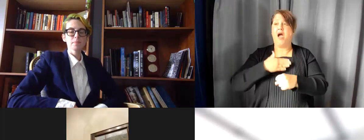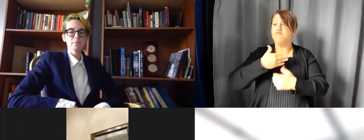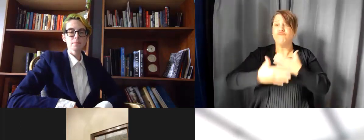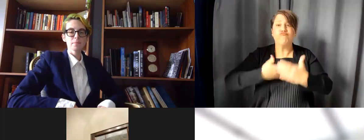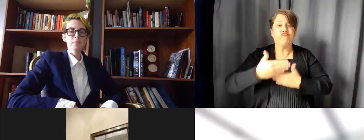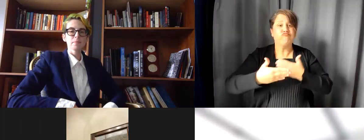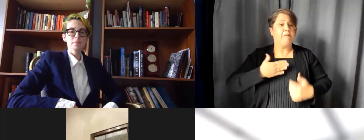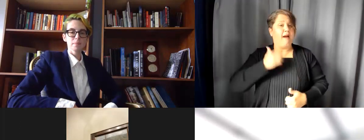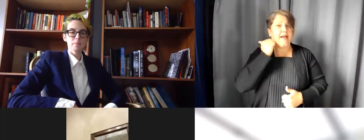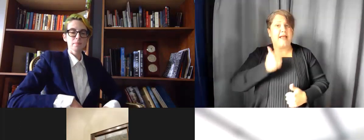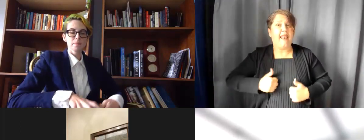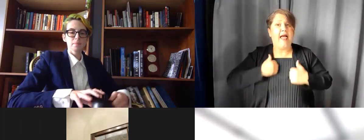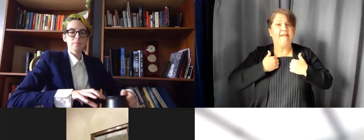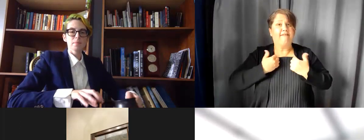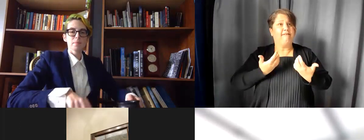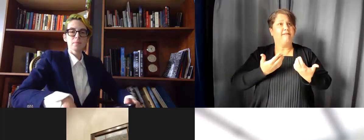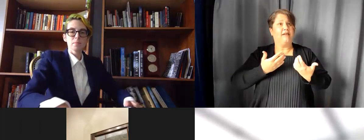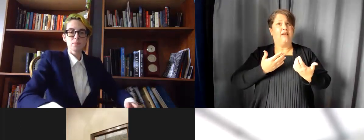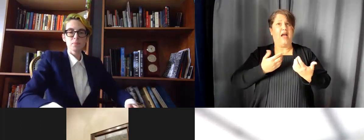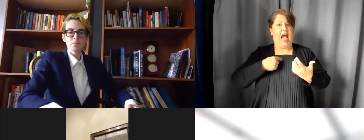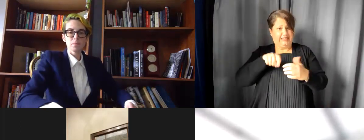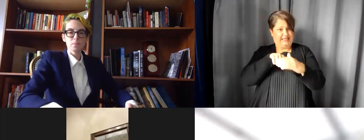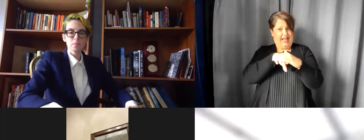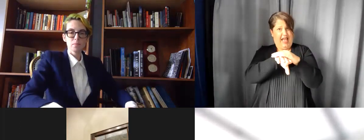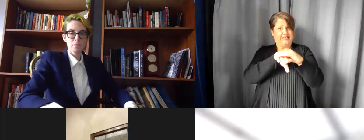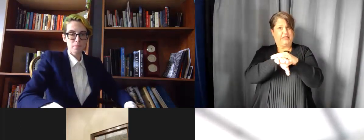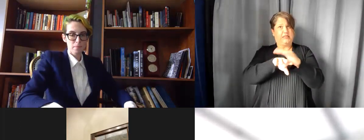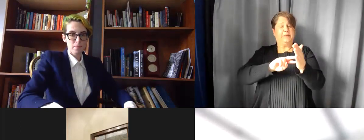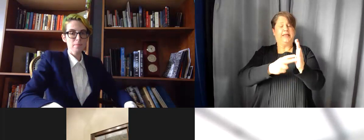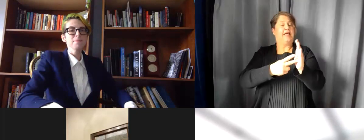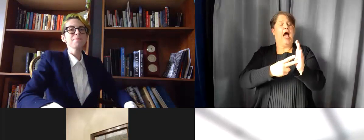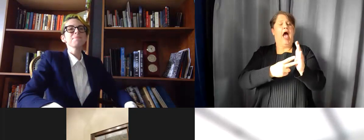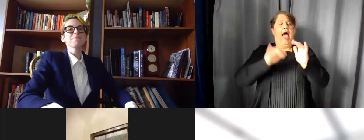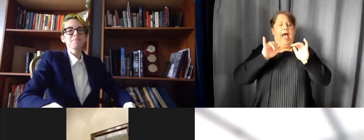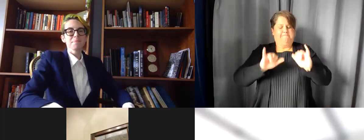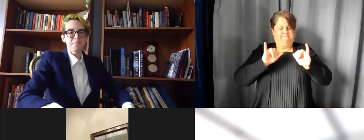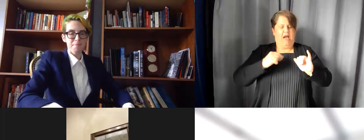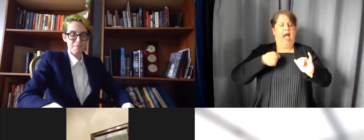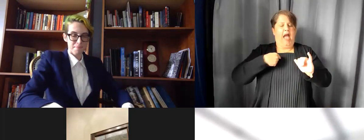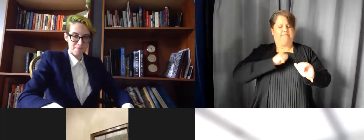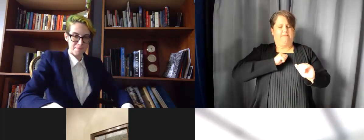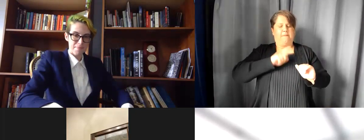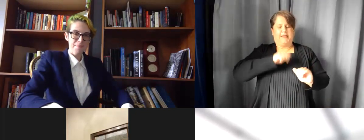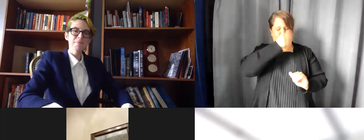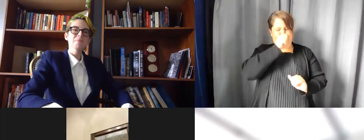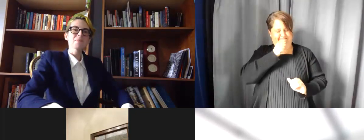Jordan Radford: need for access also relies on us, being Jordan Radford: patient and kind, and